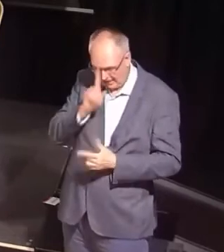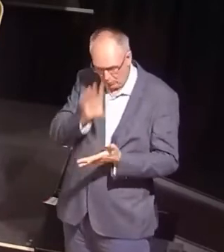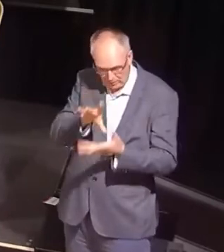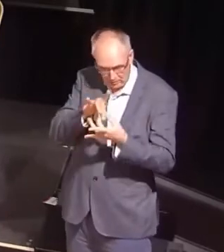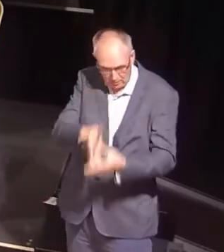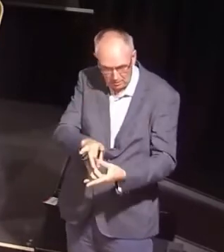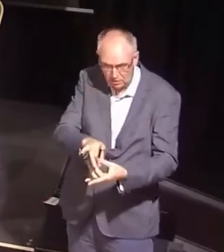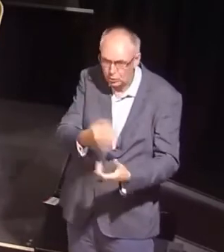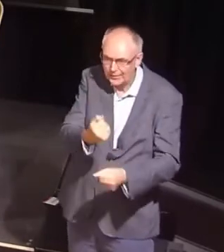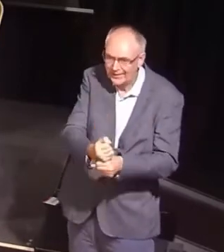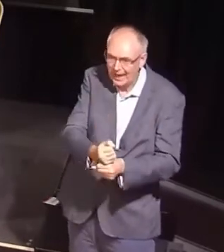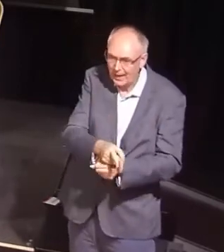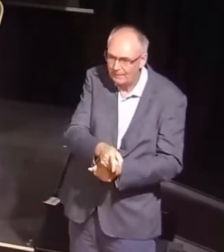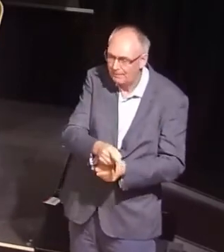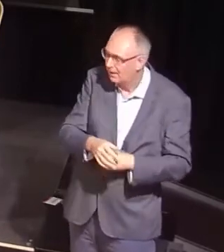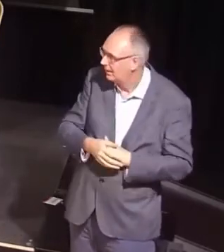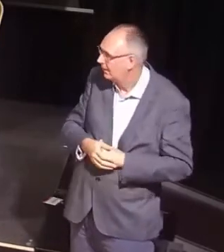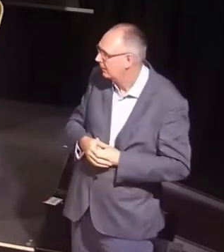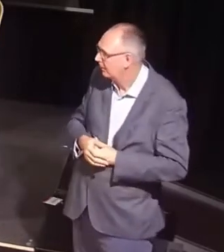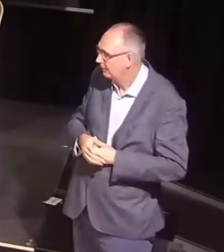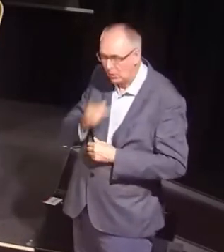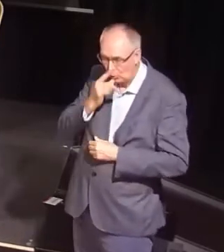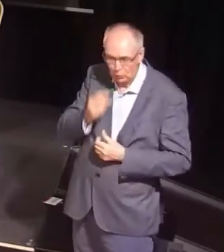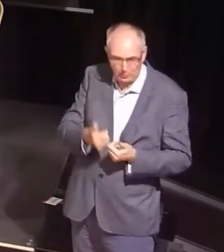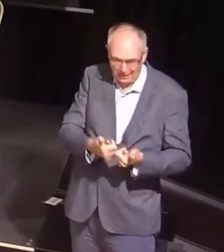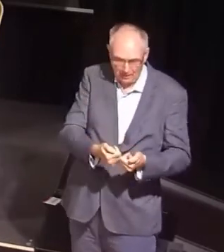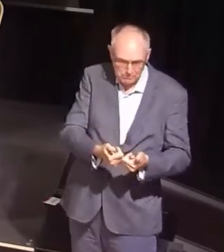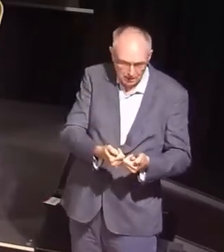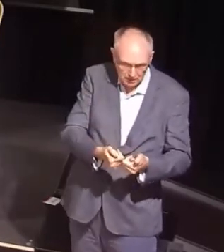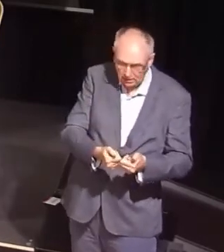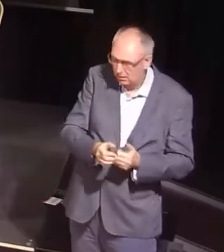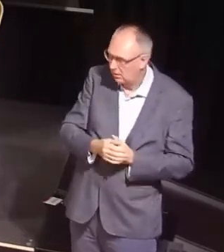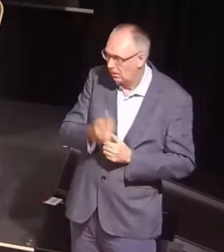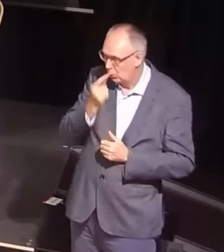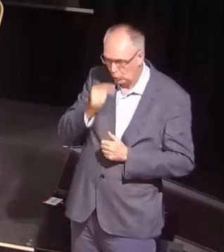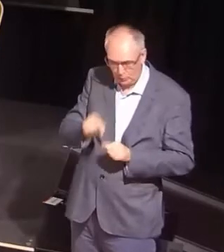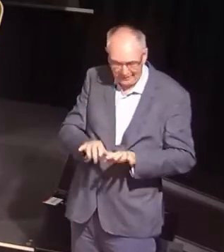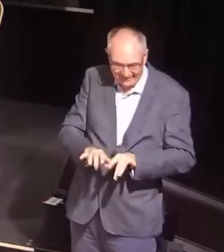So, that could be buttons on the controller, that could be your keyboard, WSD keys,